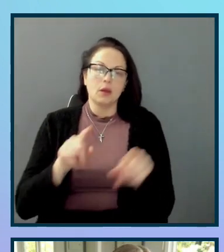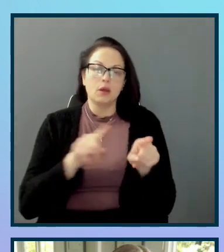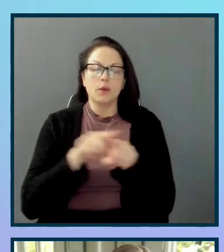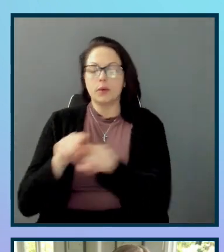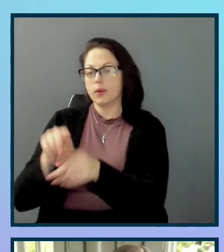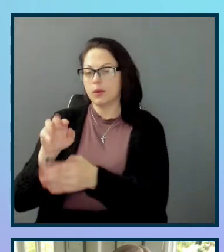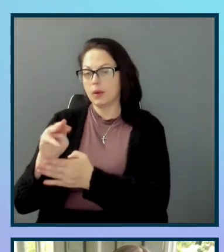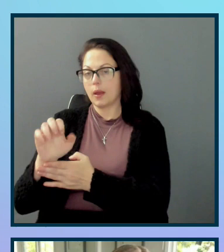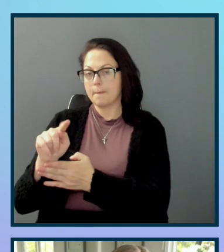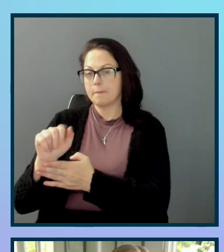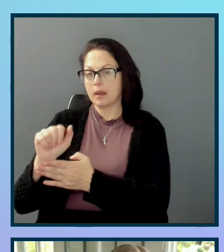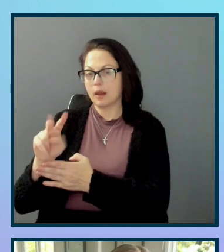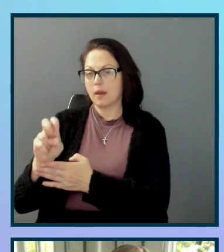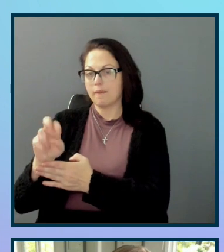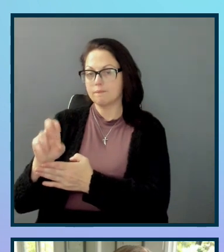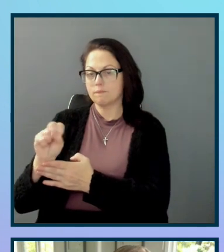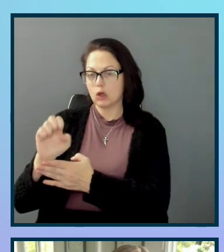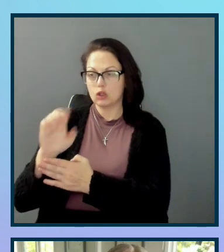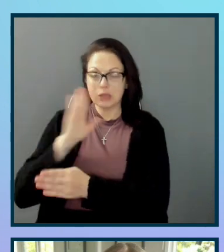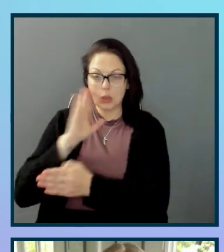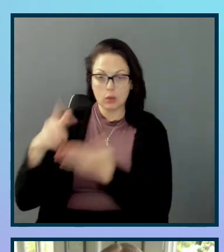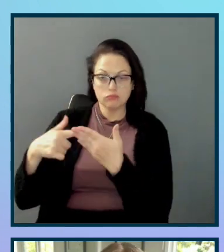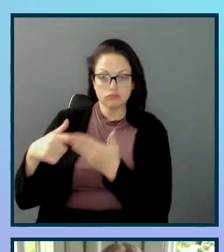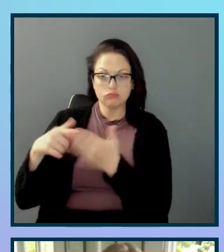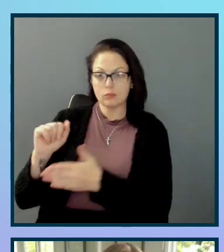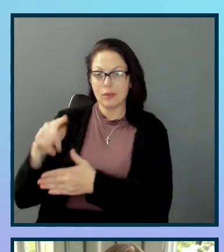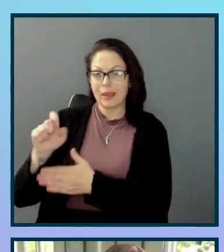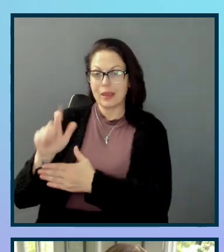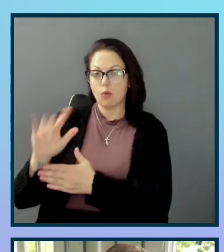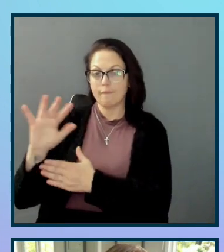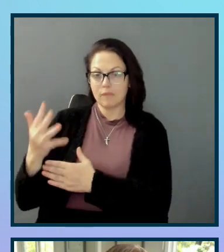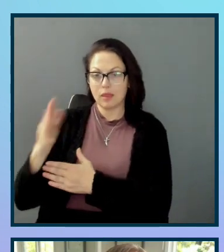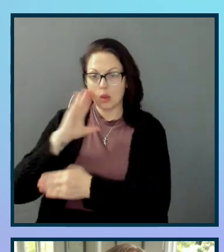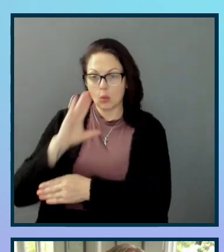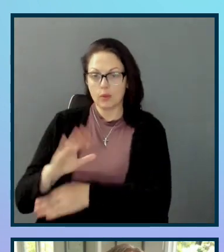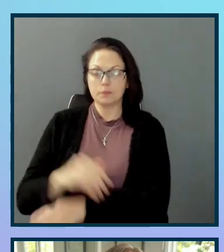and I'm gonna do a talk on April 5th about the metaverse. We'll talk about that here when I wrap up.